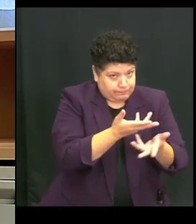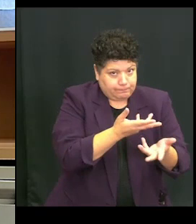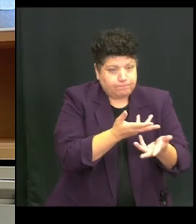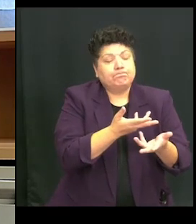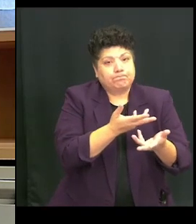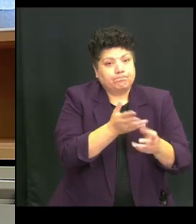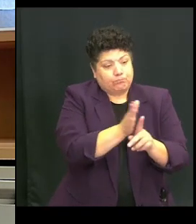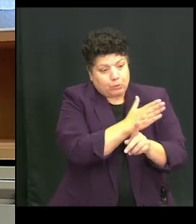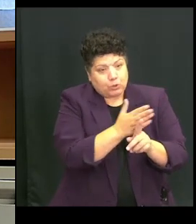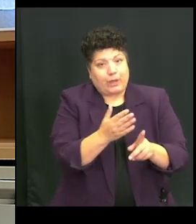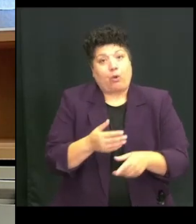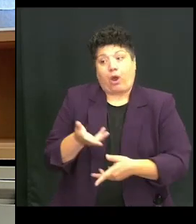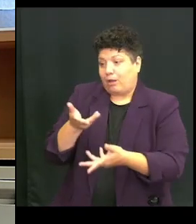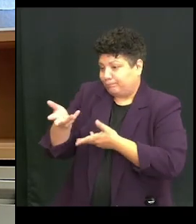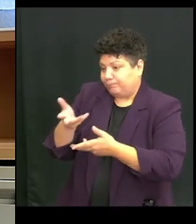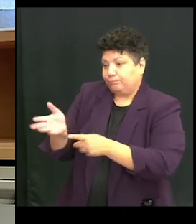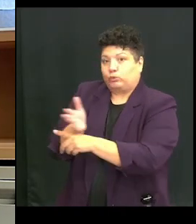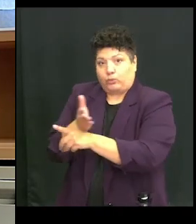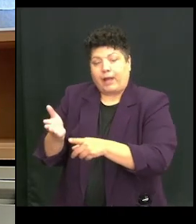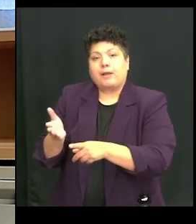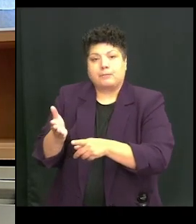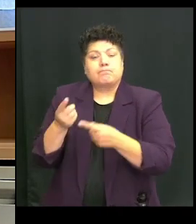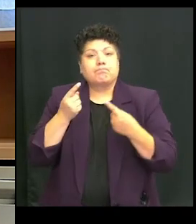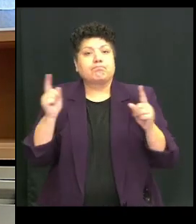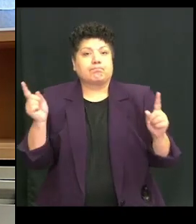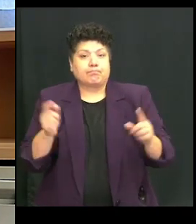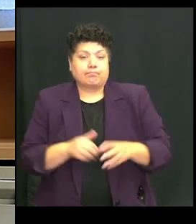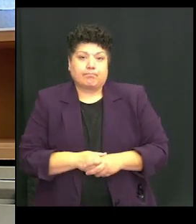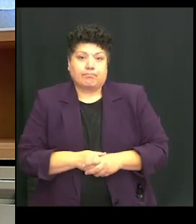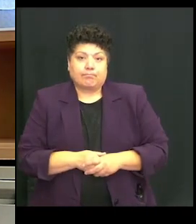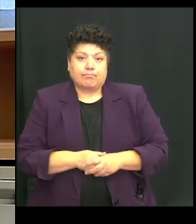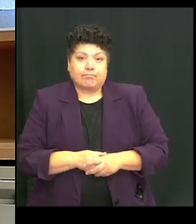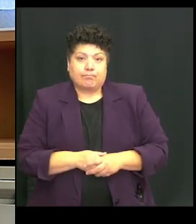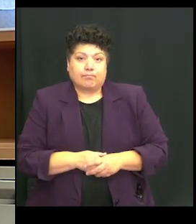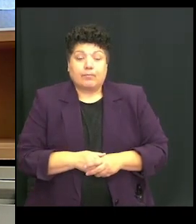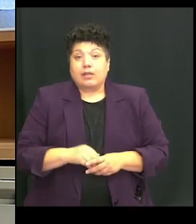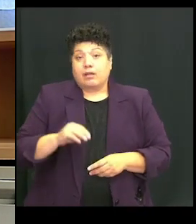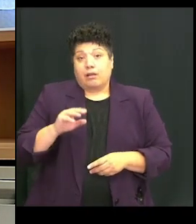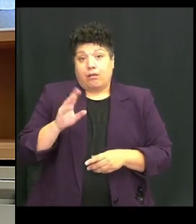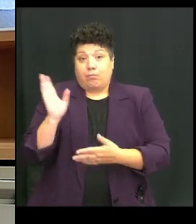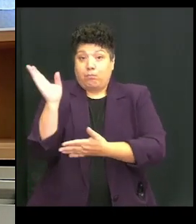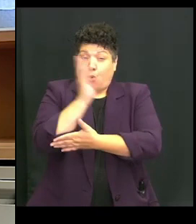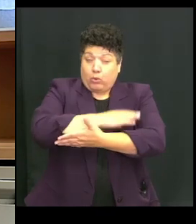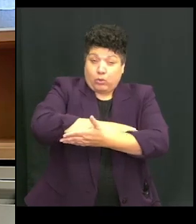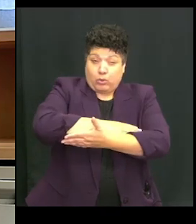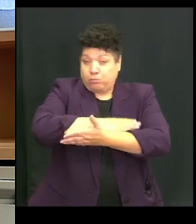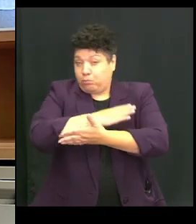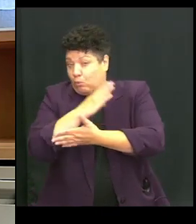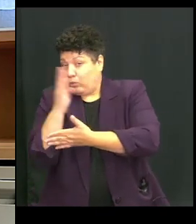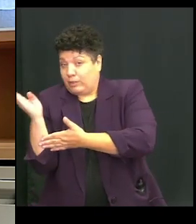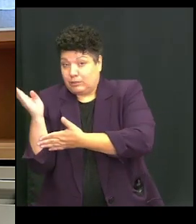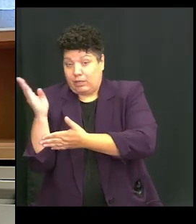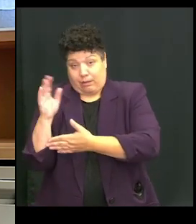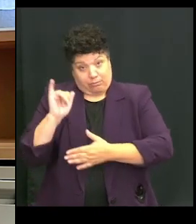Polarization also isn't necessarily a bad thing, and I want to leave us off with this thought.